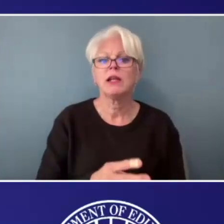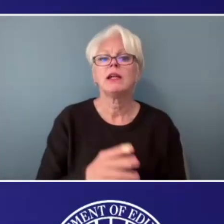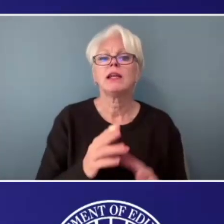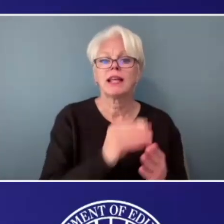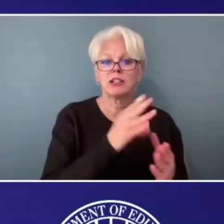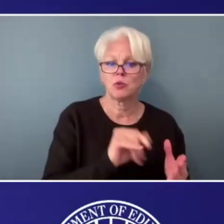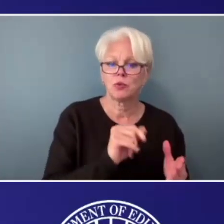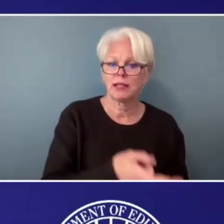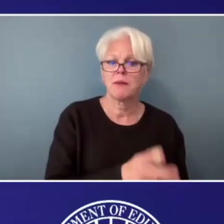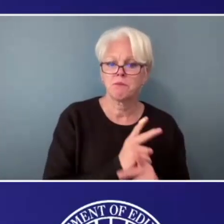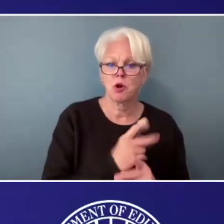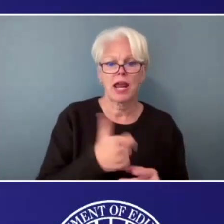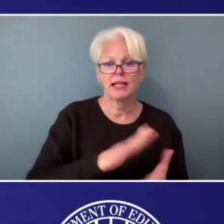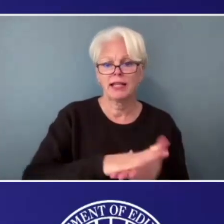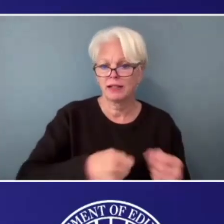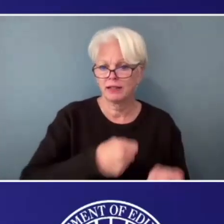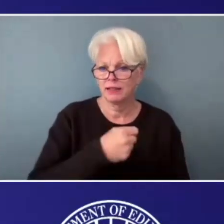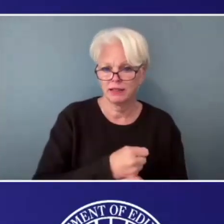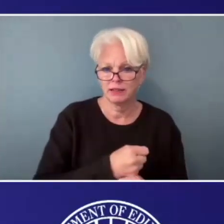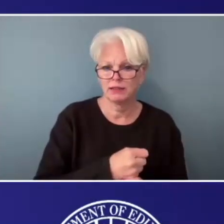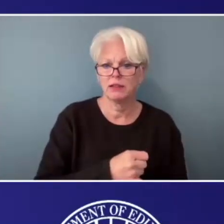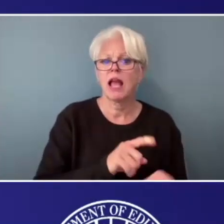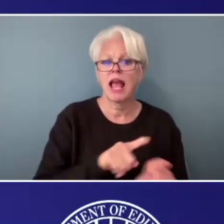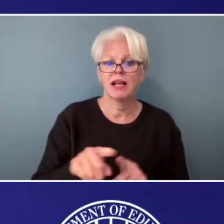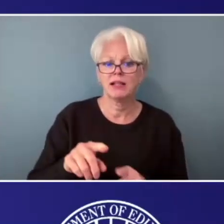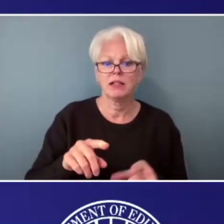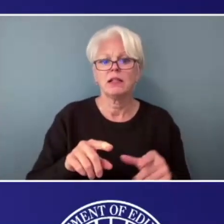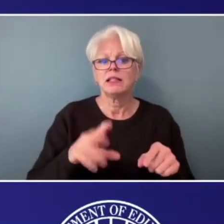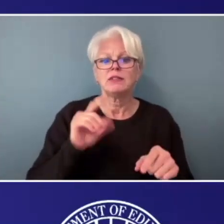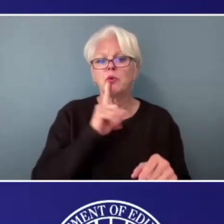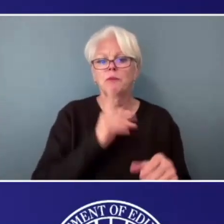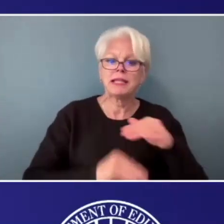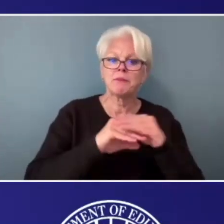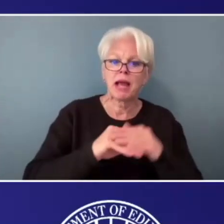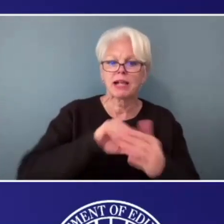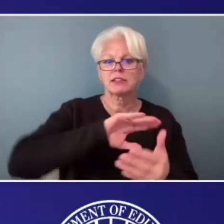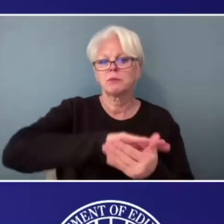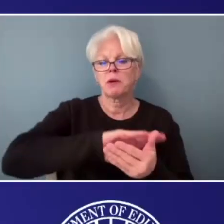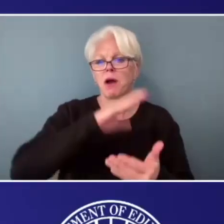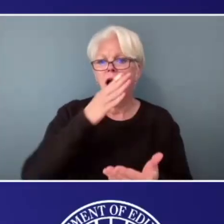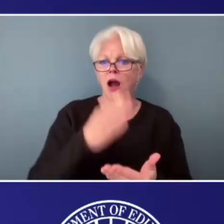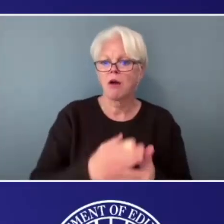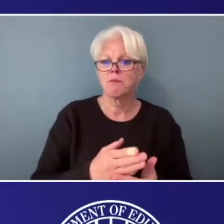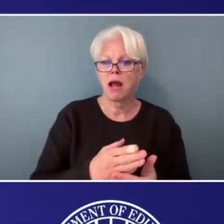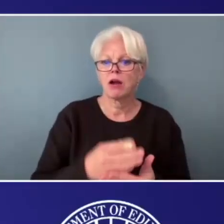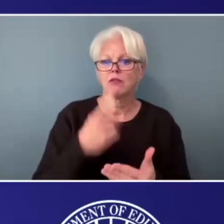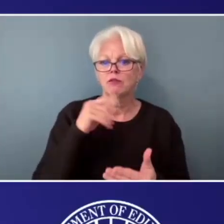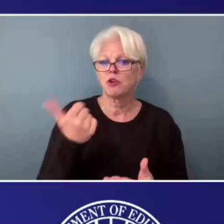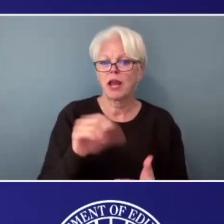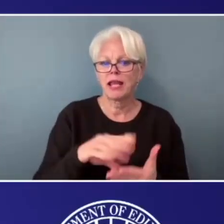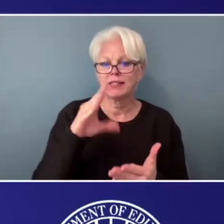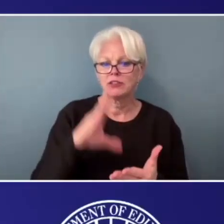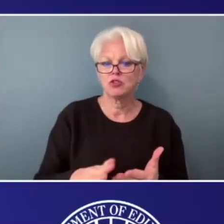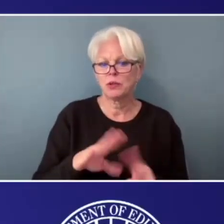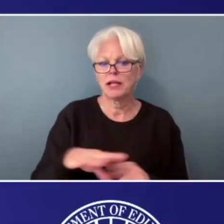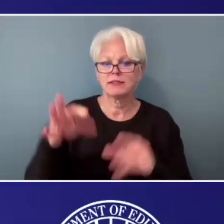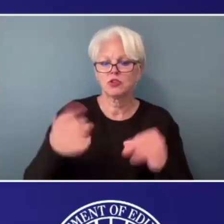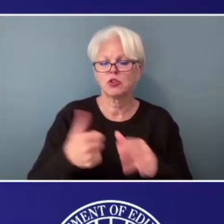or its equivalent, shall be the maximum annual amount for such student determined under section 428H, plus an amount equal to